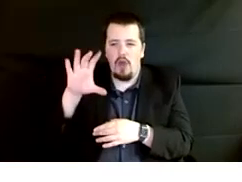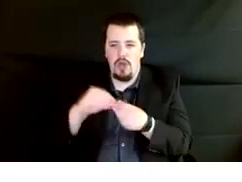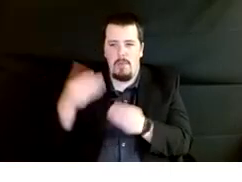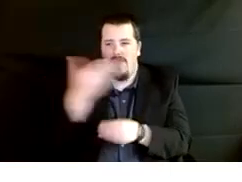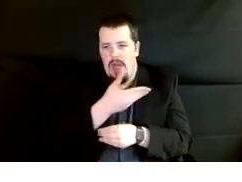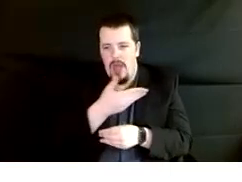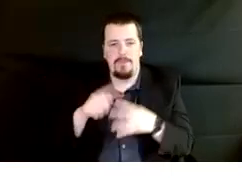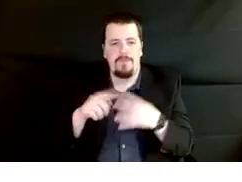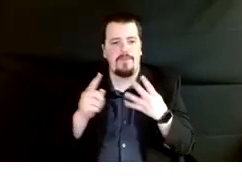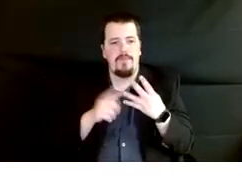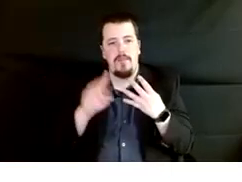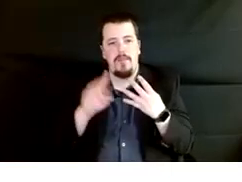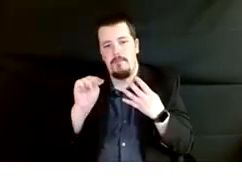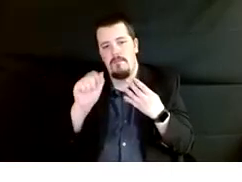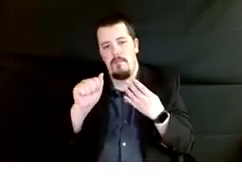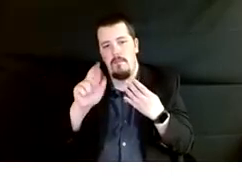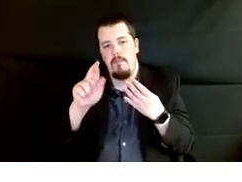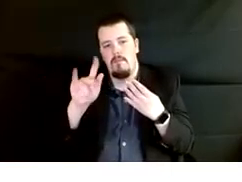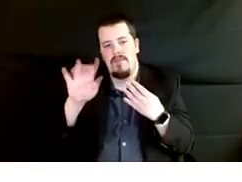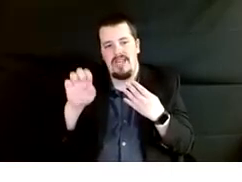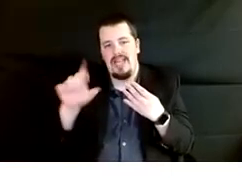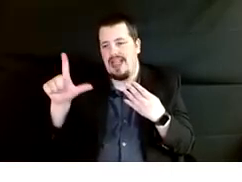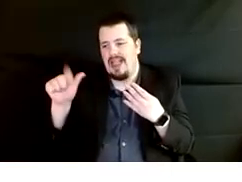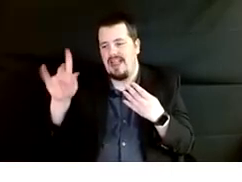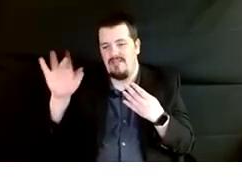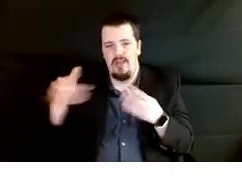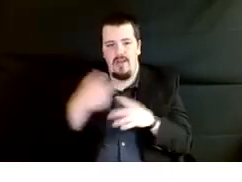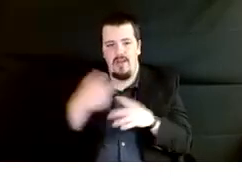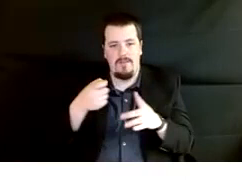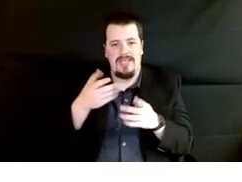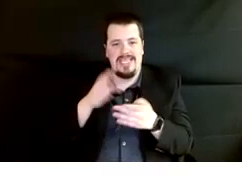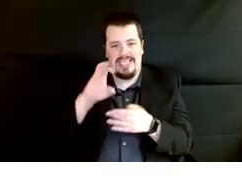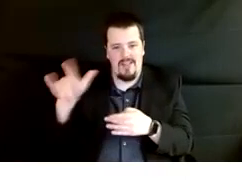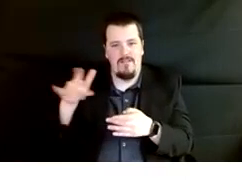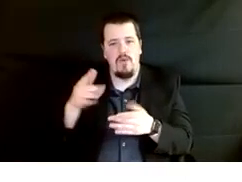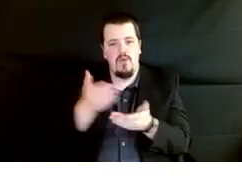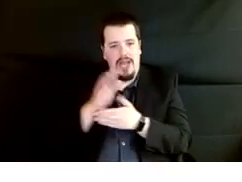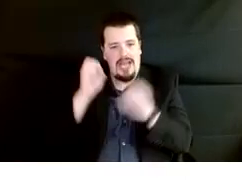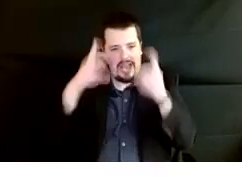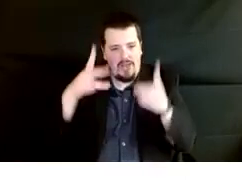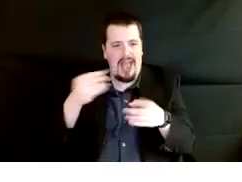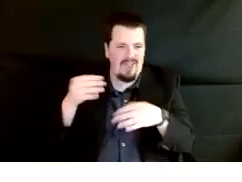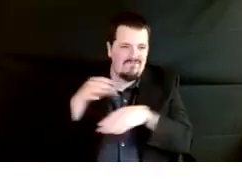Martie Lafferty is with Civil Rights Education and Enforcement Center and there is her email